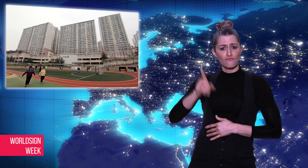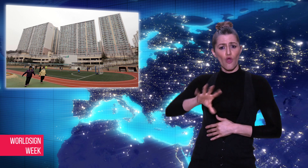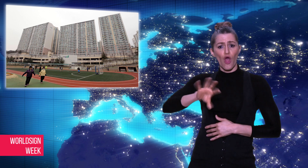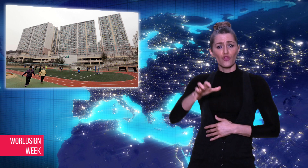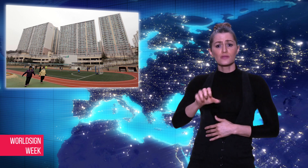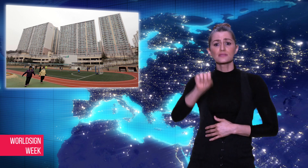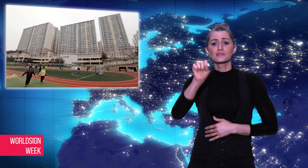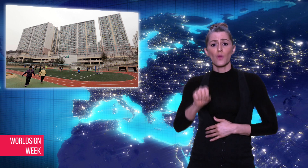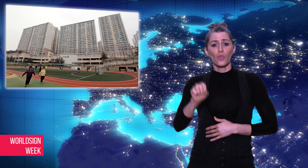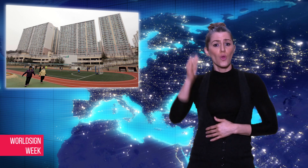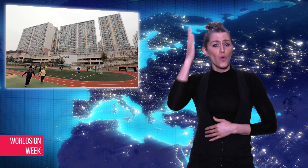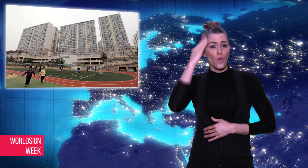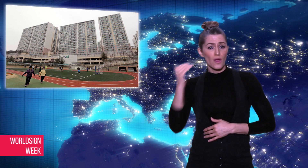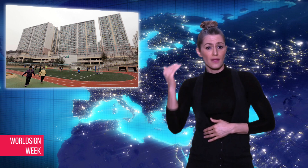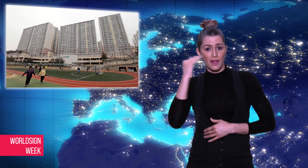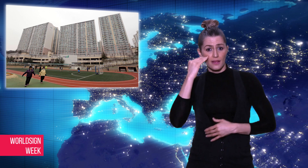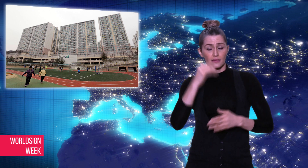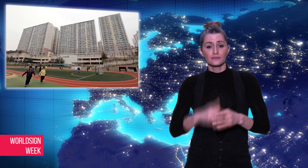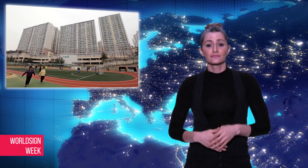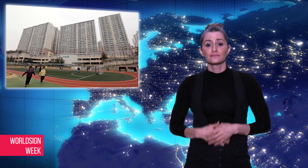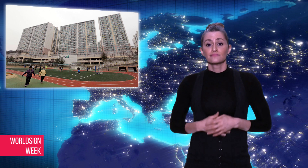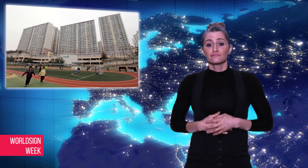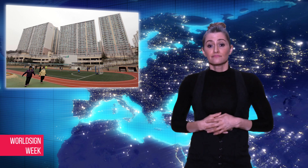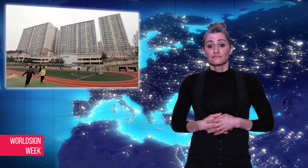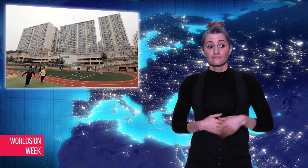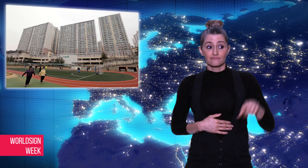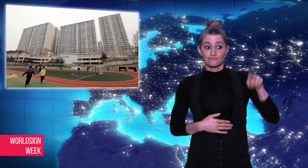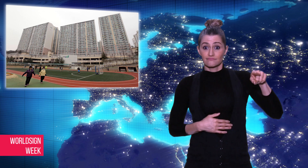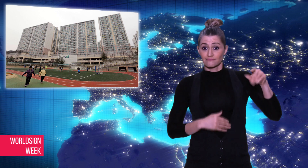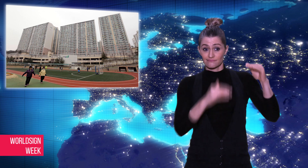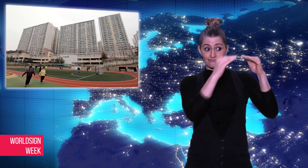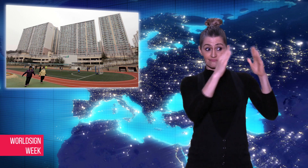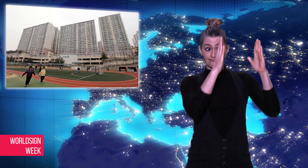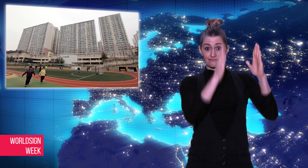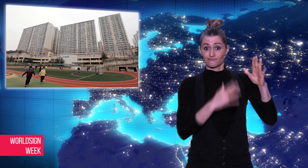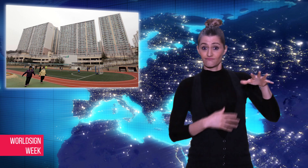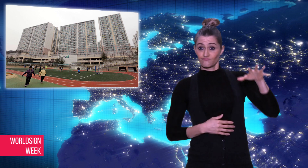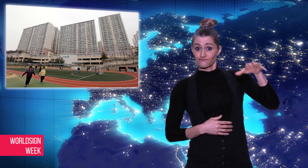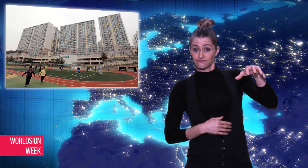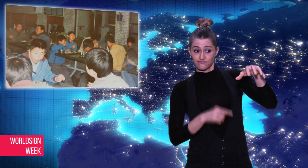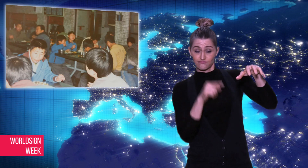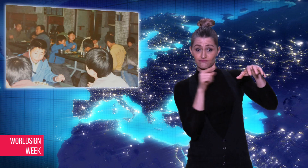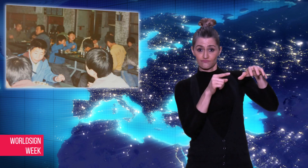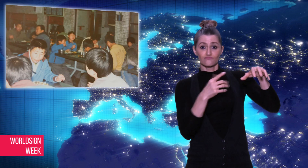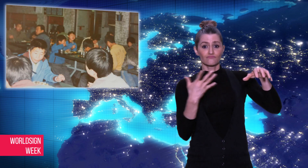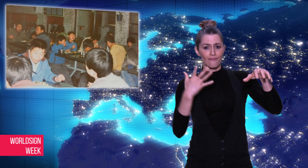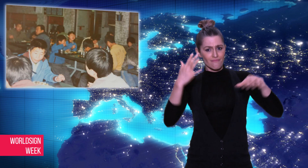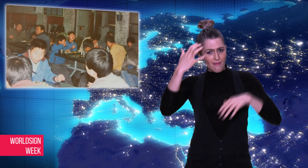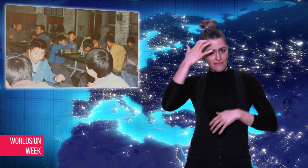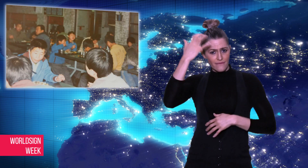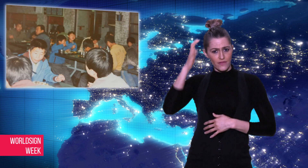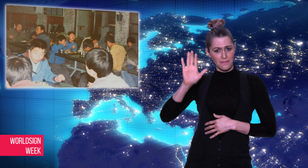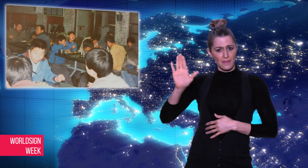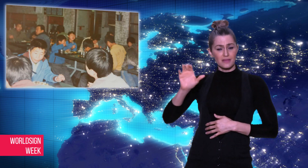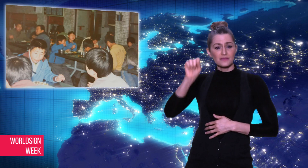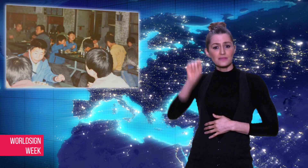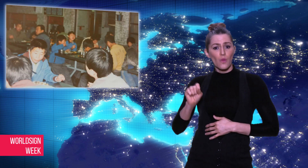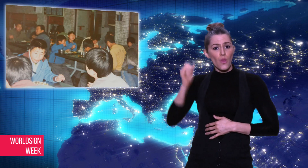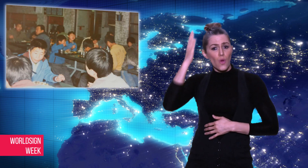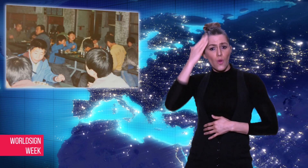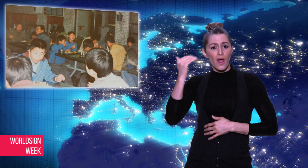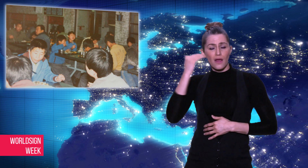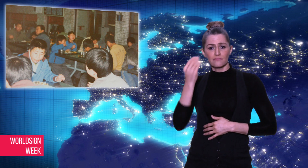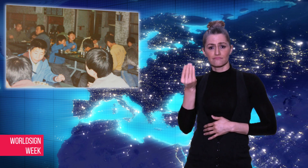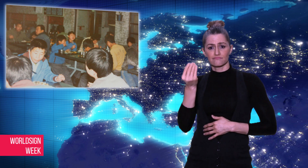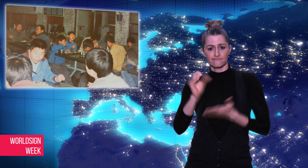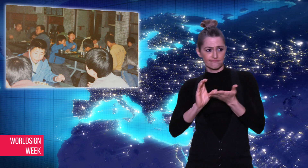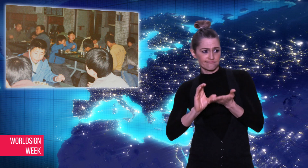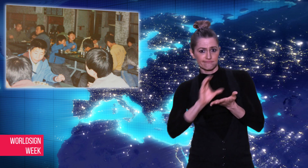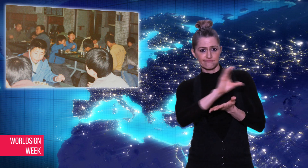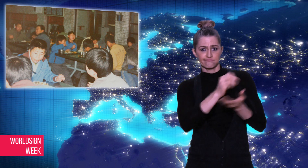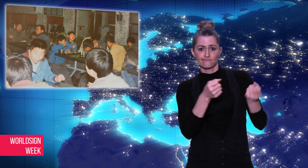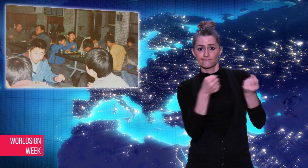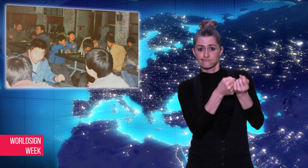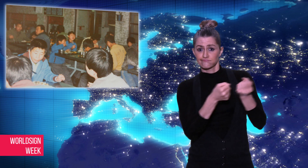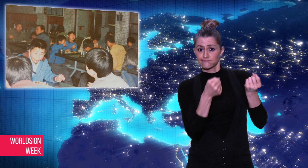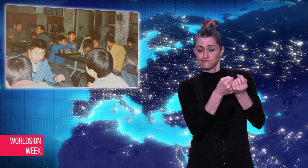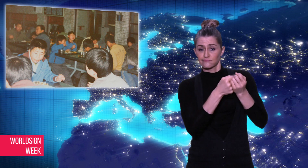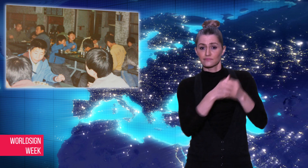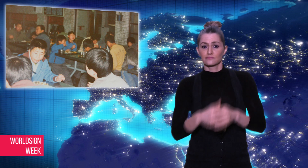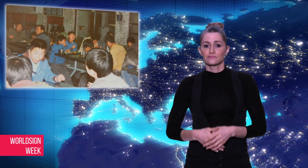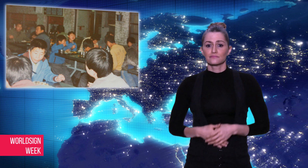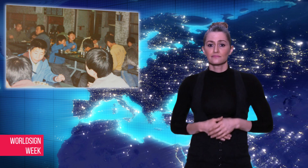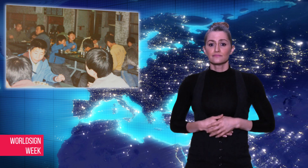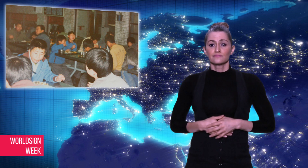to children and homeless people as well as people